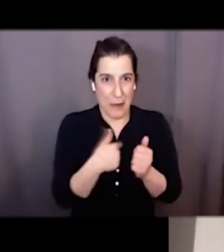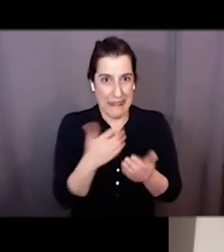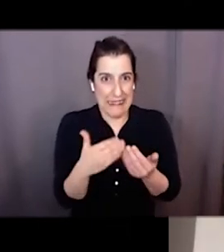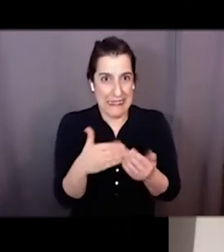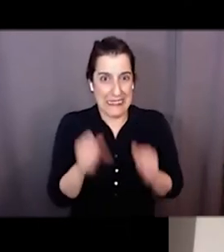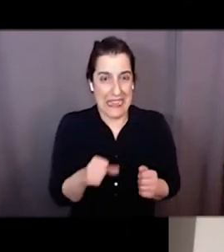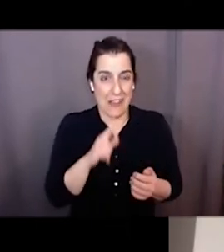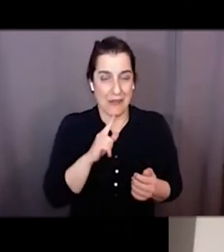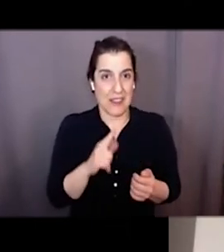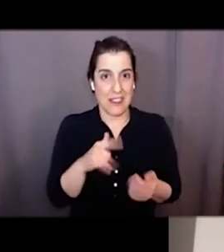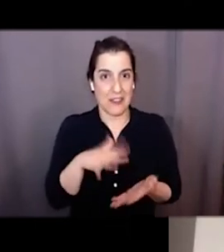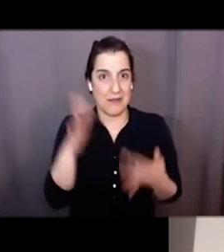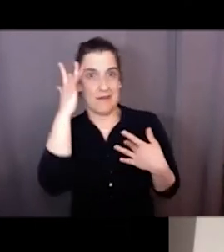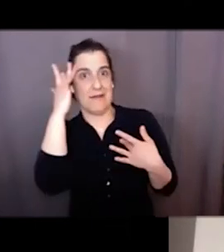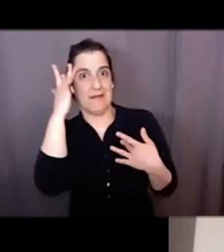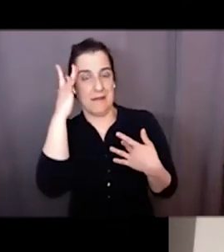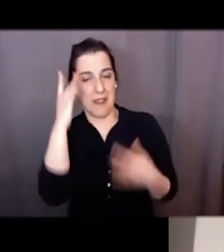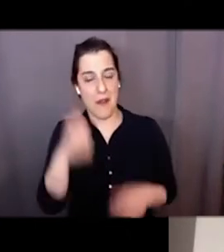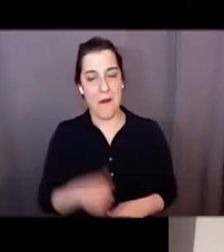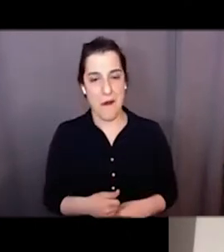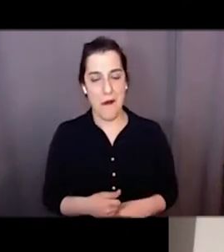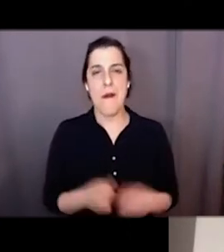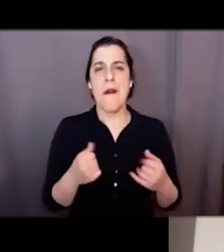So I wanna think about networks, um, in a different way.